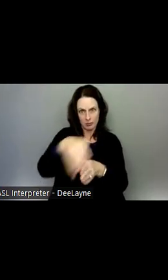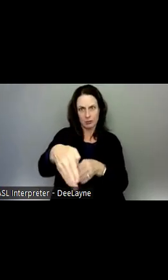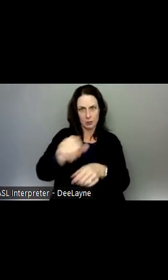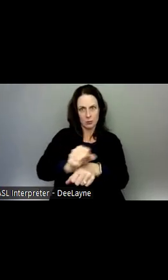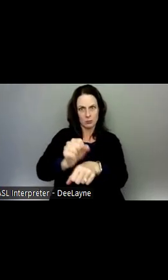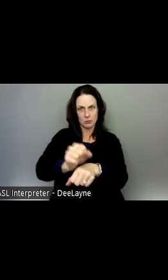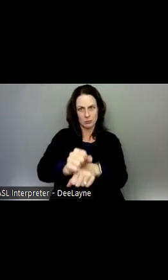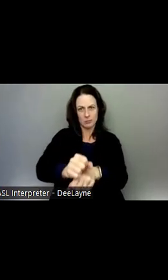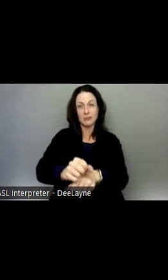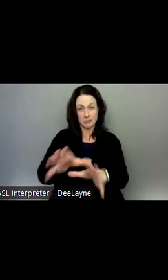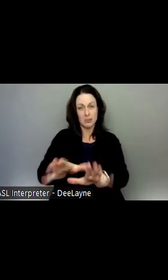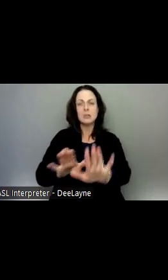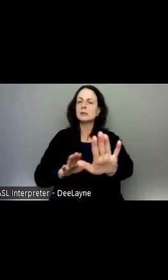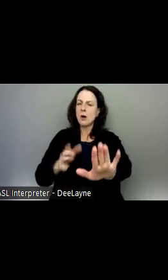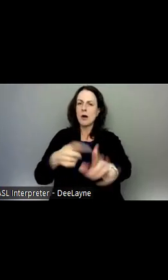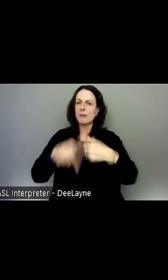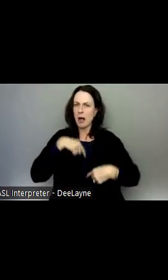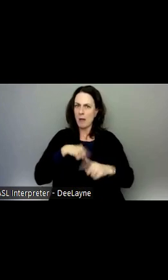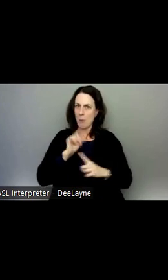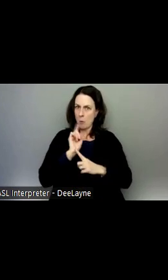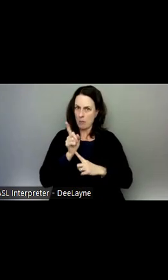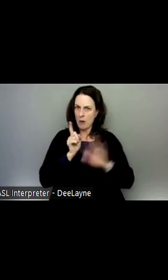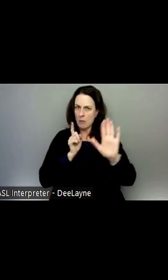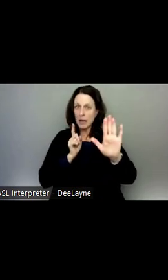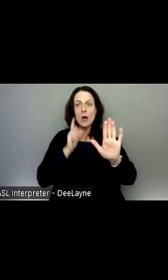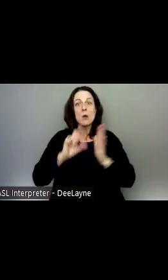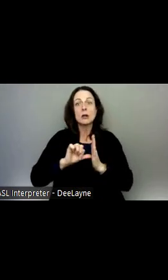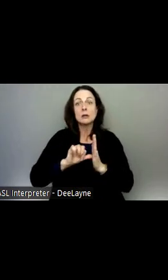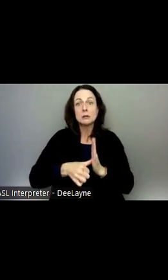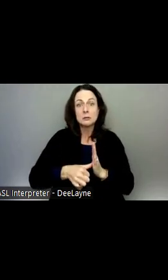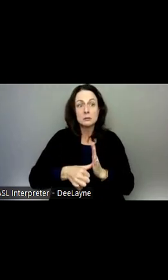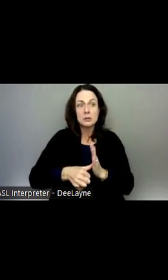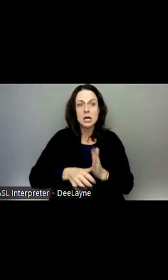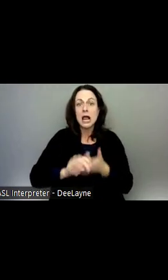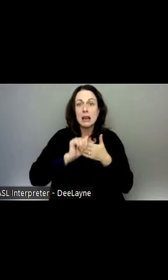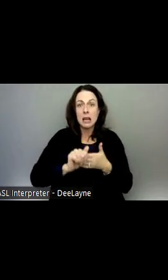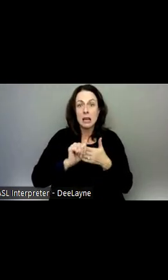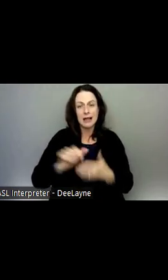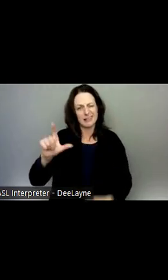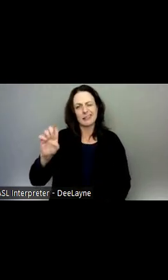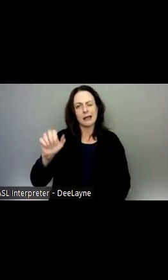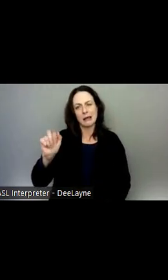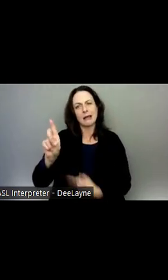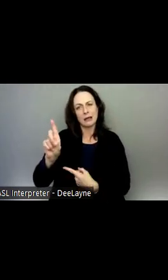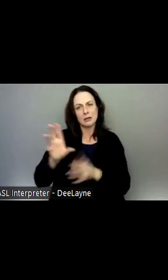And I'm just gonna take a moment here to really stress that the Leadership Exchange and Arts and Disability conference